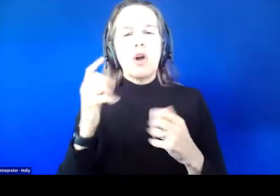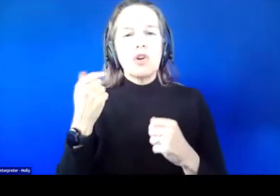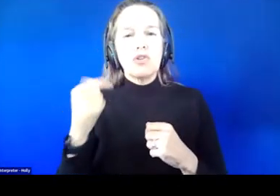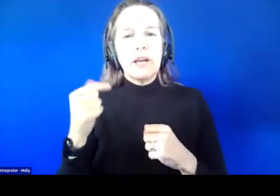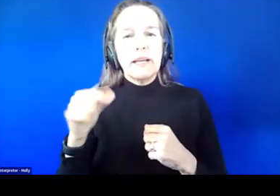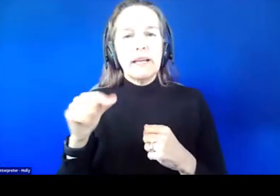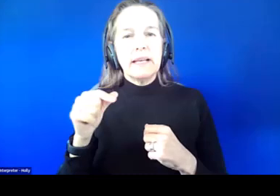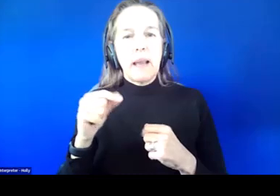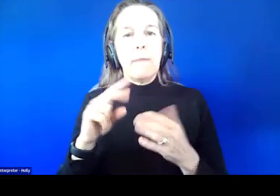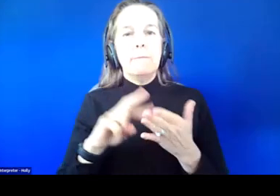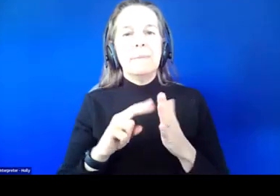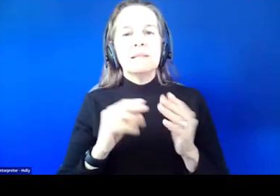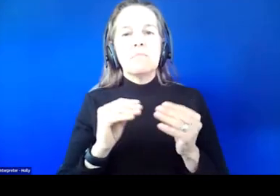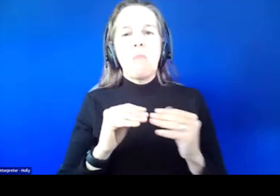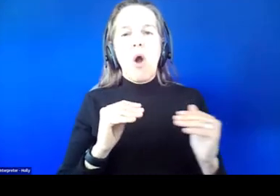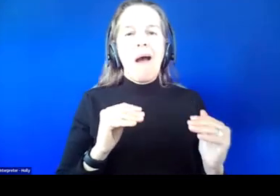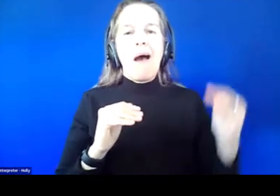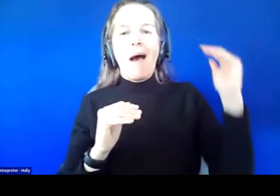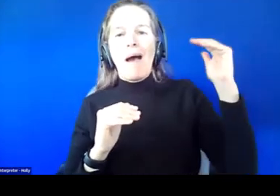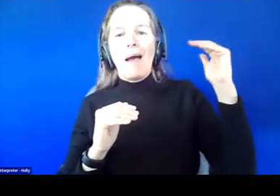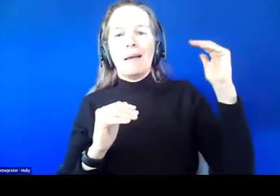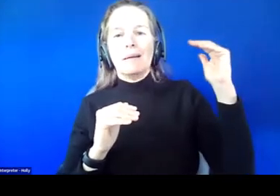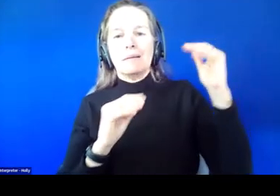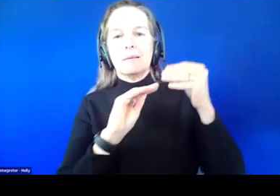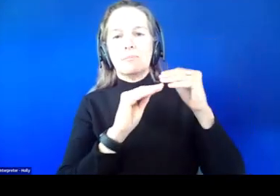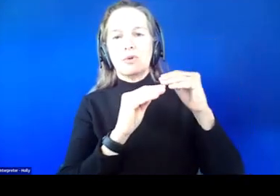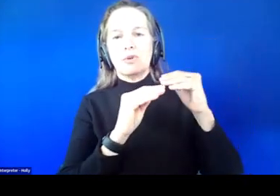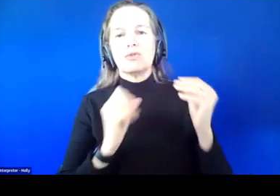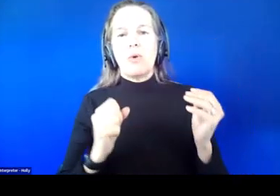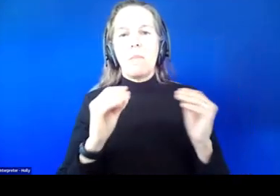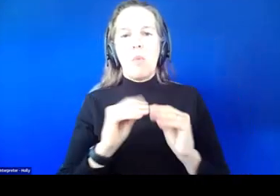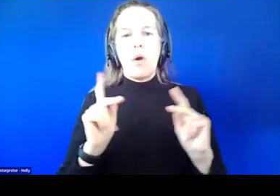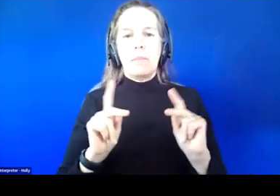a higher ratio, So more people receiving HCBS.